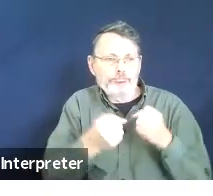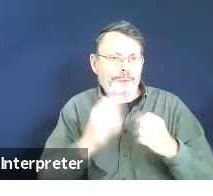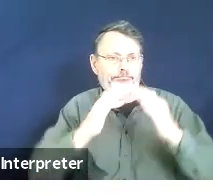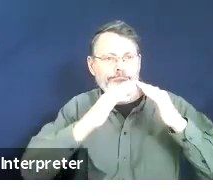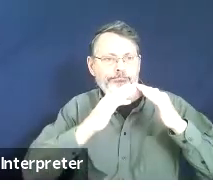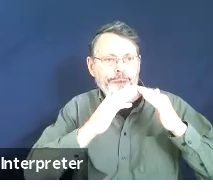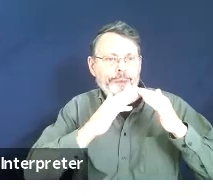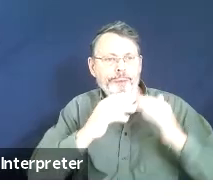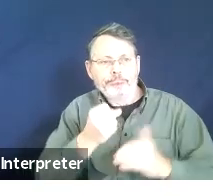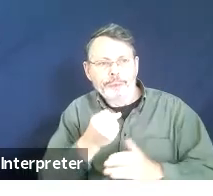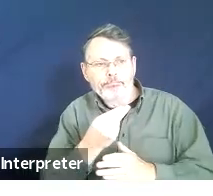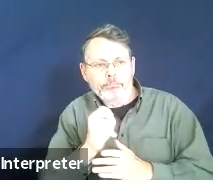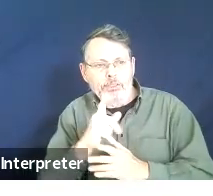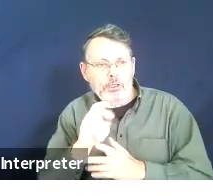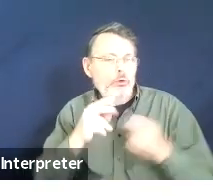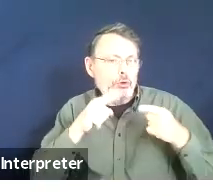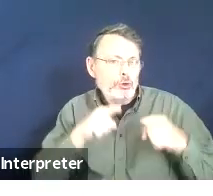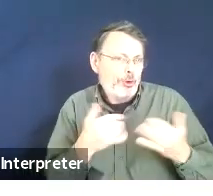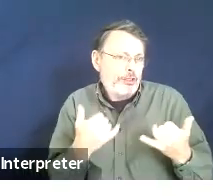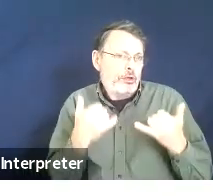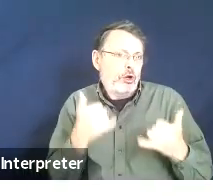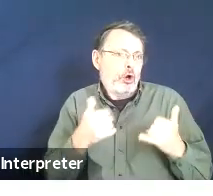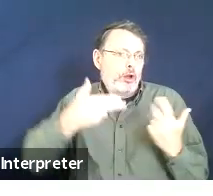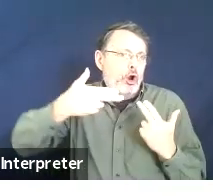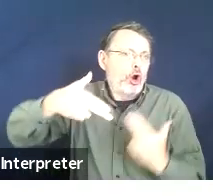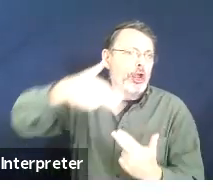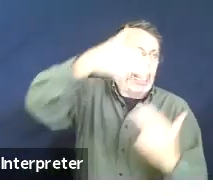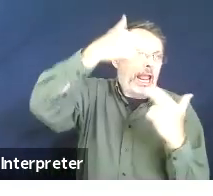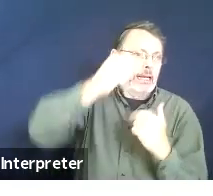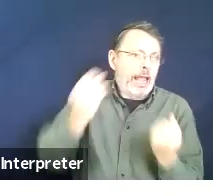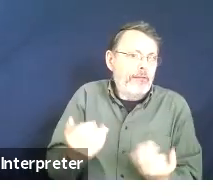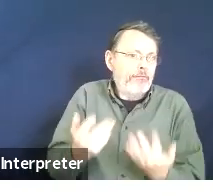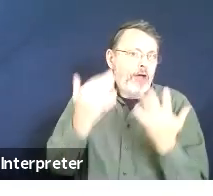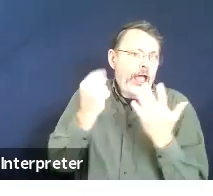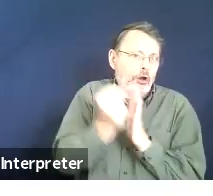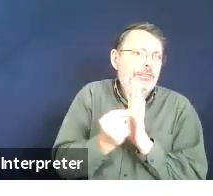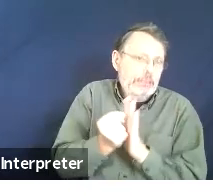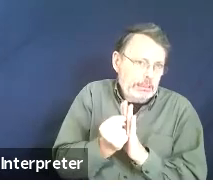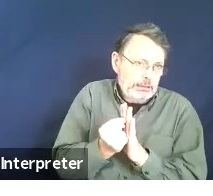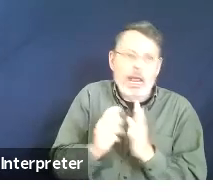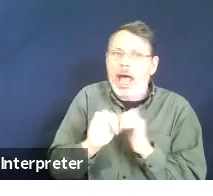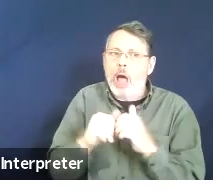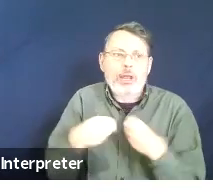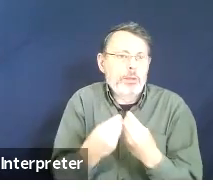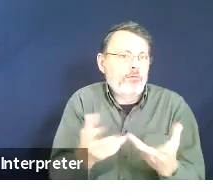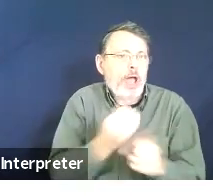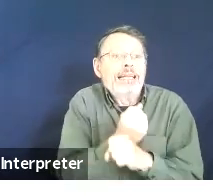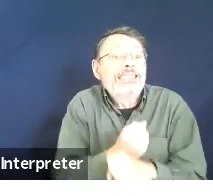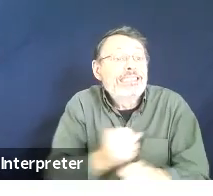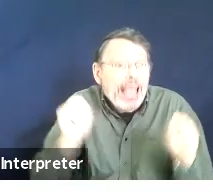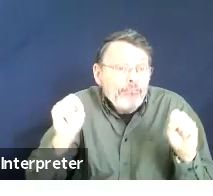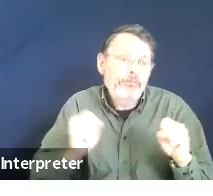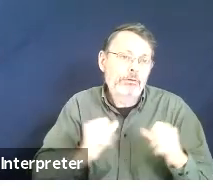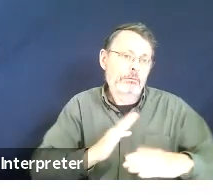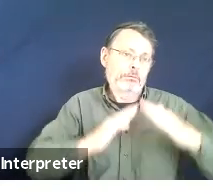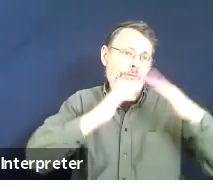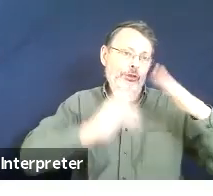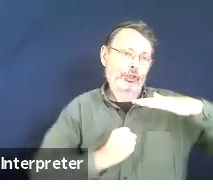the current hurricane and fire season, and how we provide safe sheltering options and how we